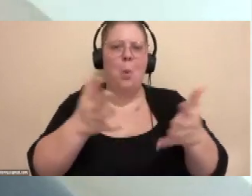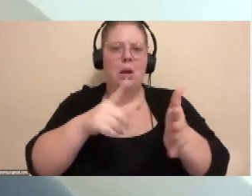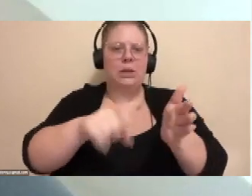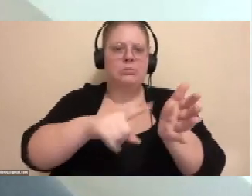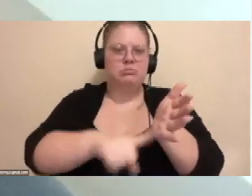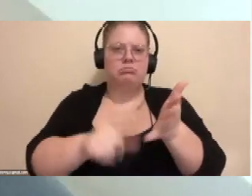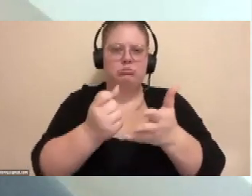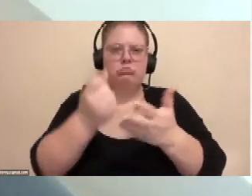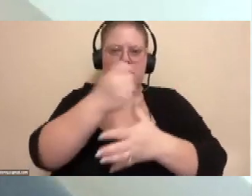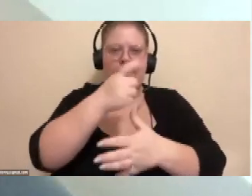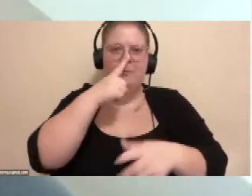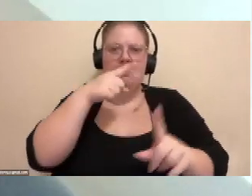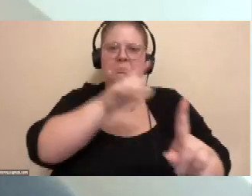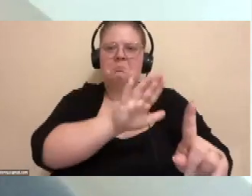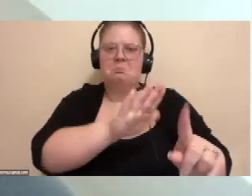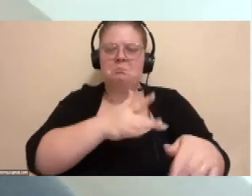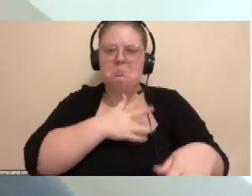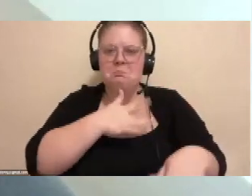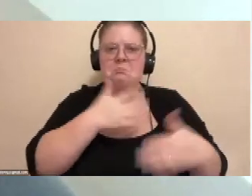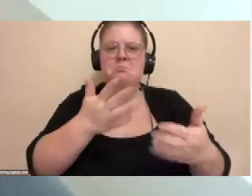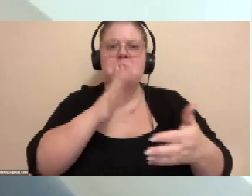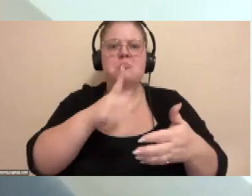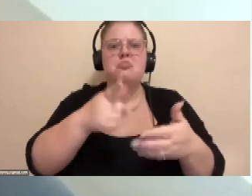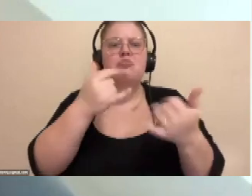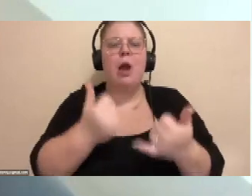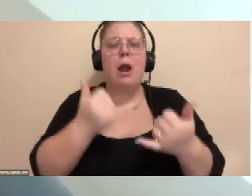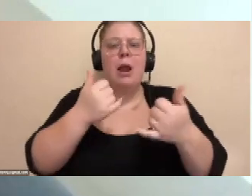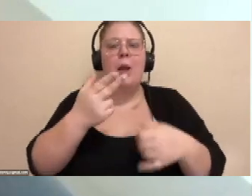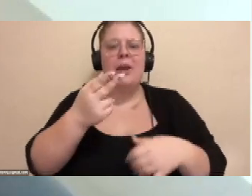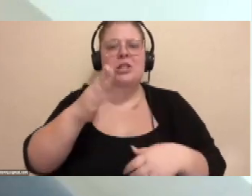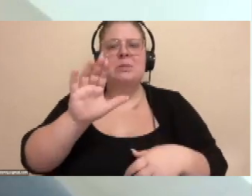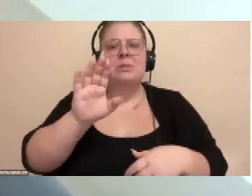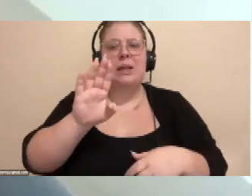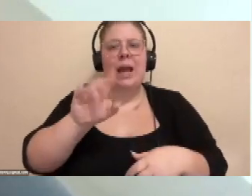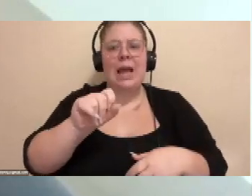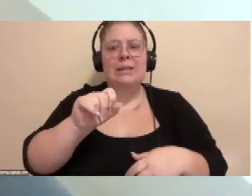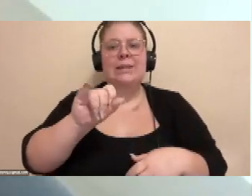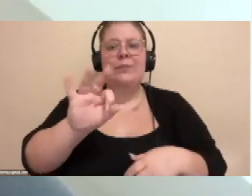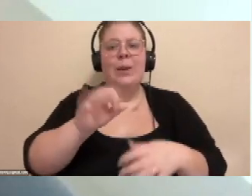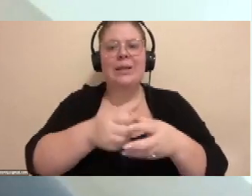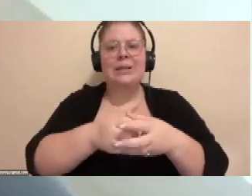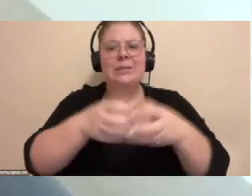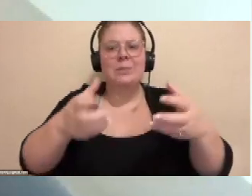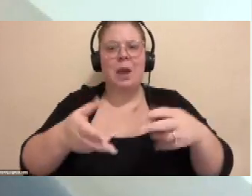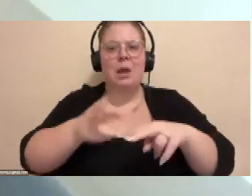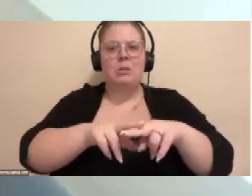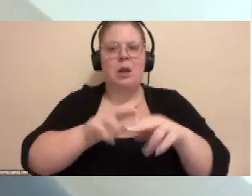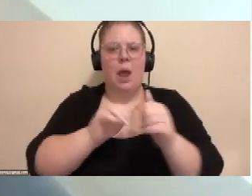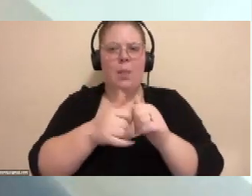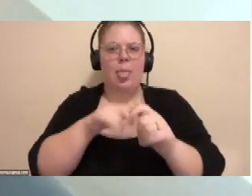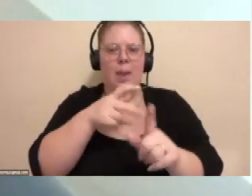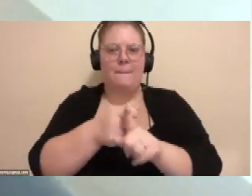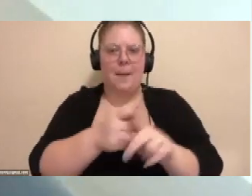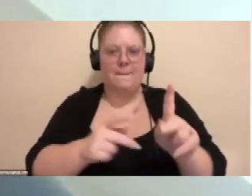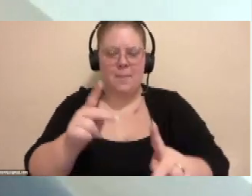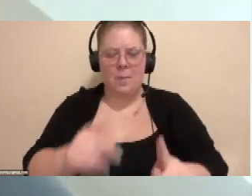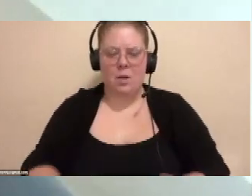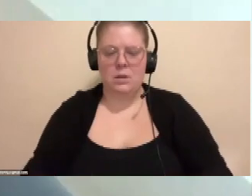what margin expanding HCBS impacts people. Let me be clear what I mean by that.